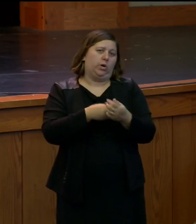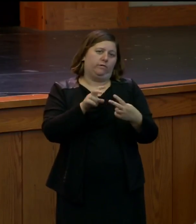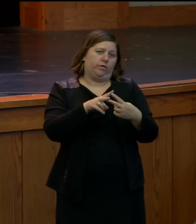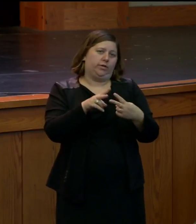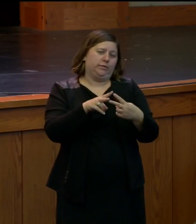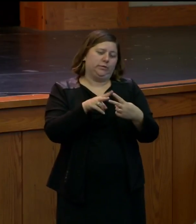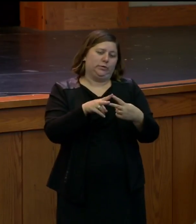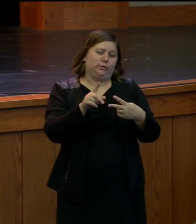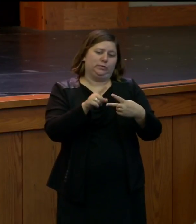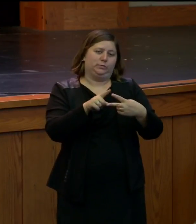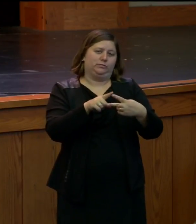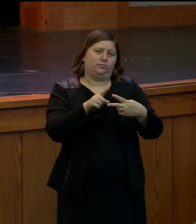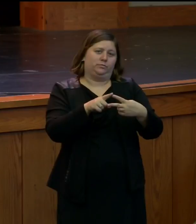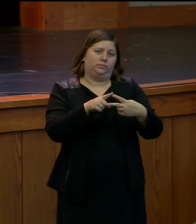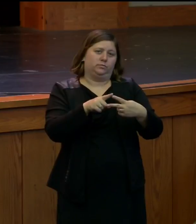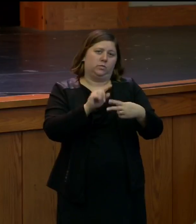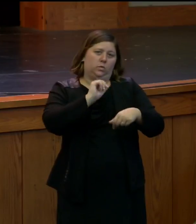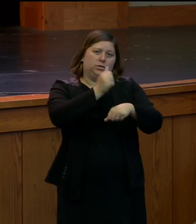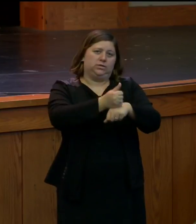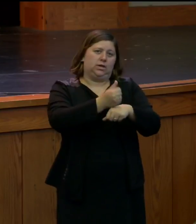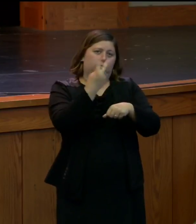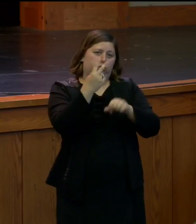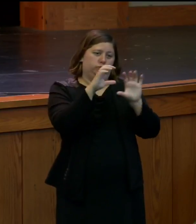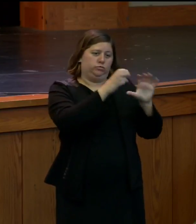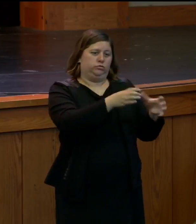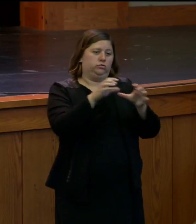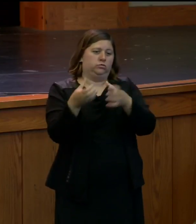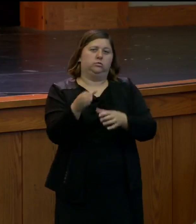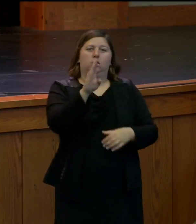FIRST OPTION WOULD CREATE A BICAMERAL LEGISLATURE BY